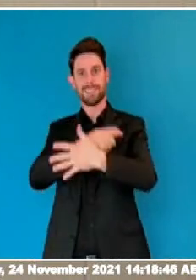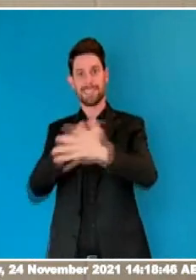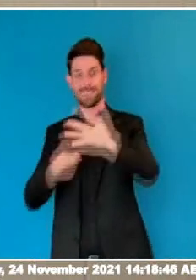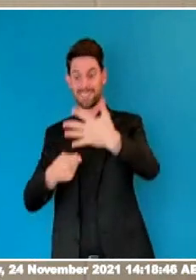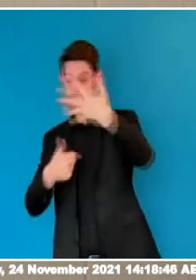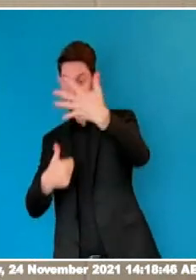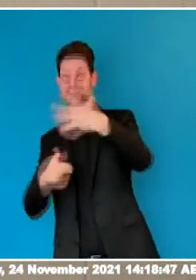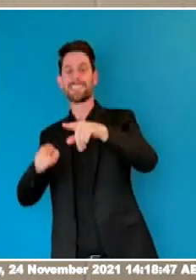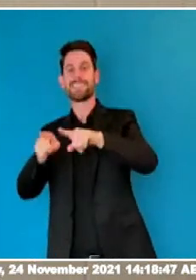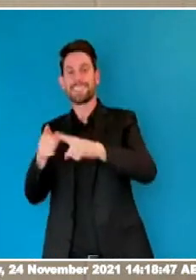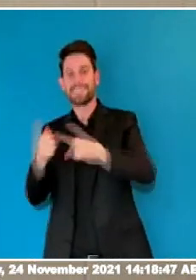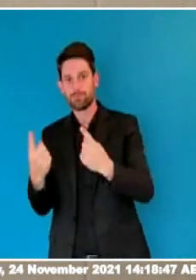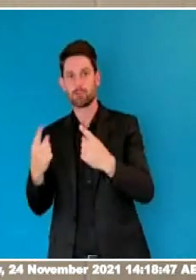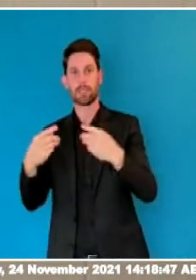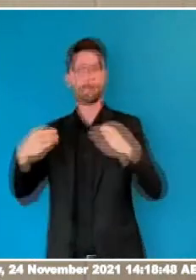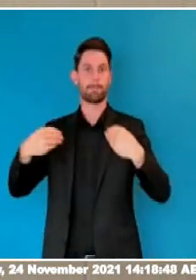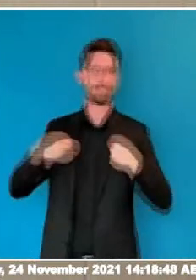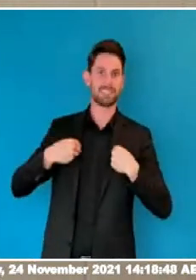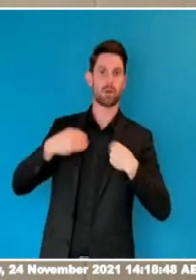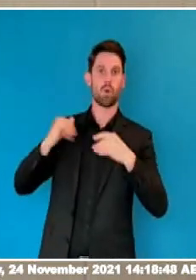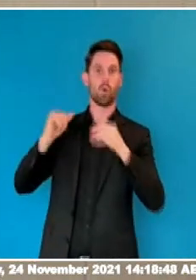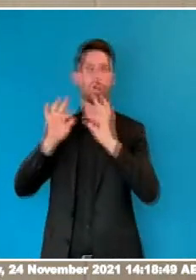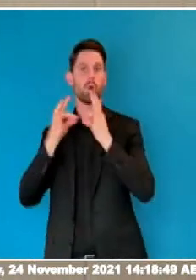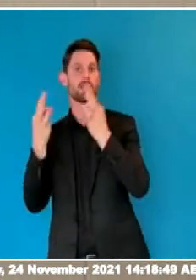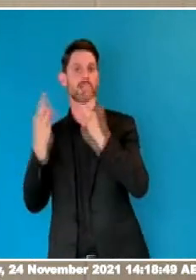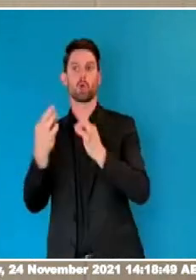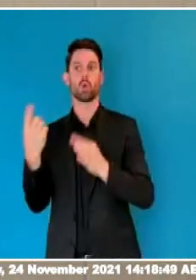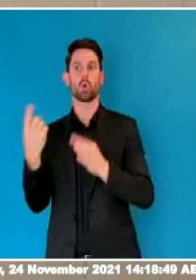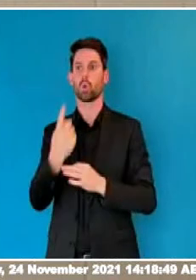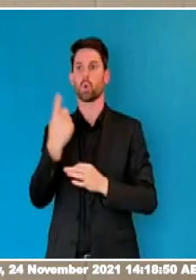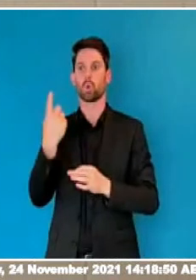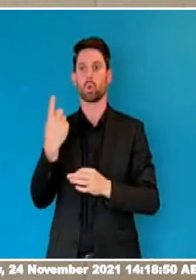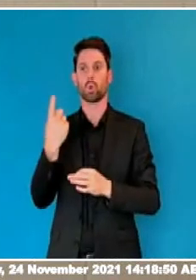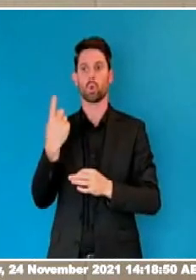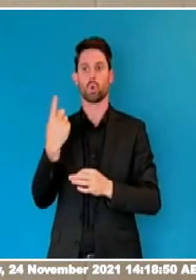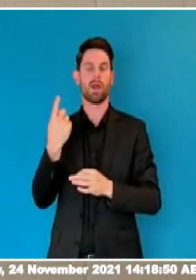various levels of maturity and understanding, both in terms of what is a